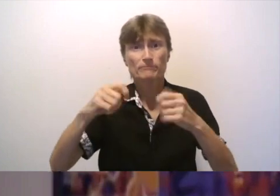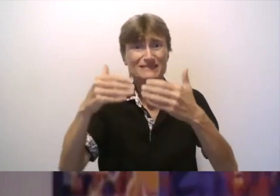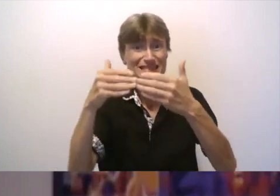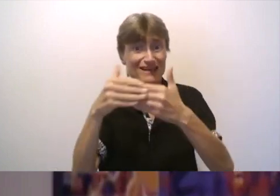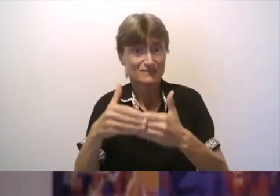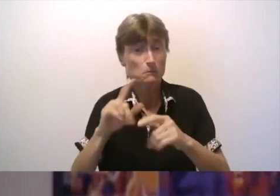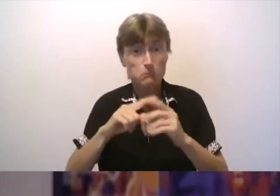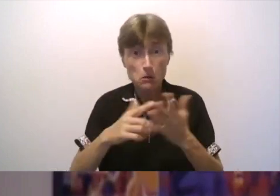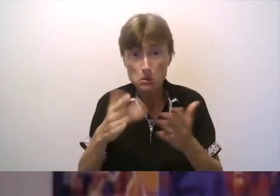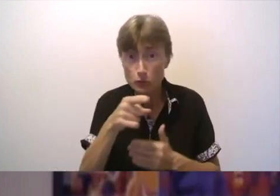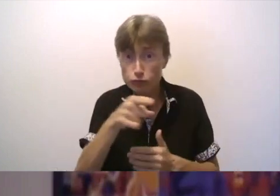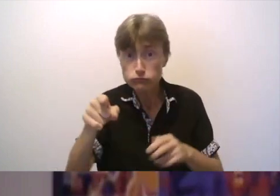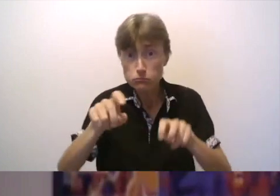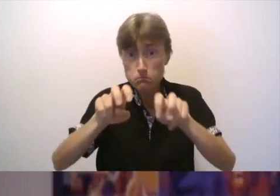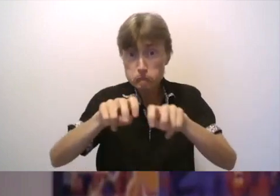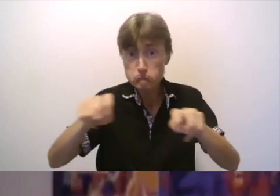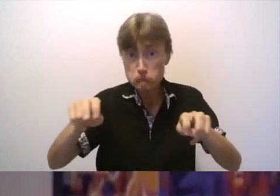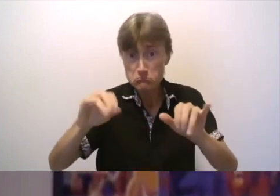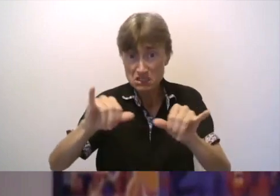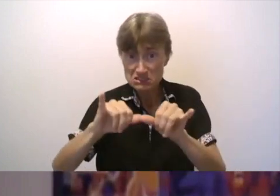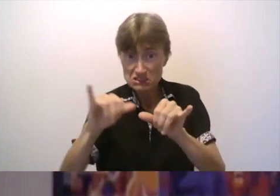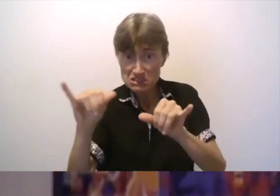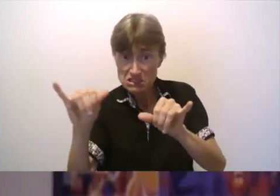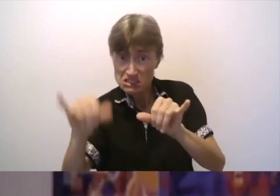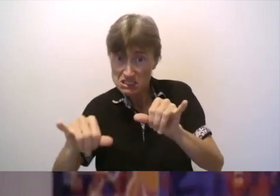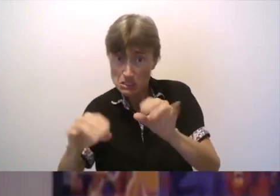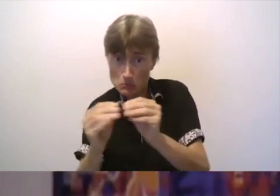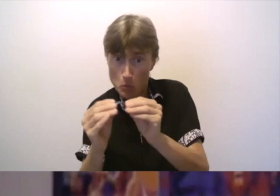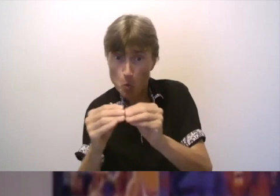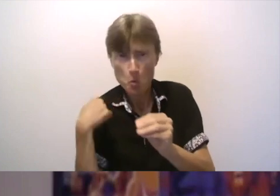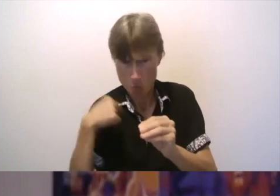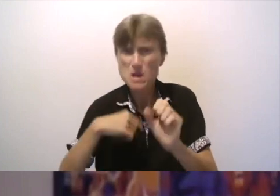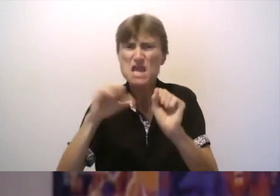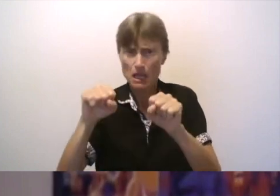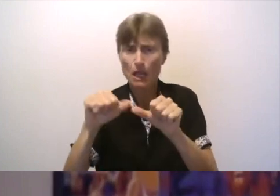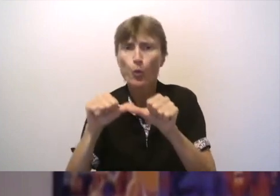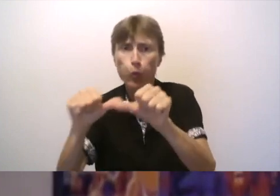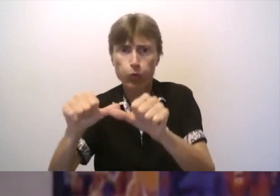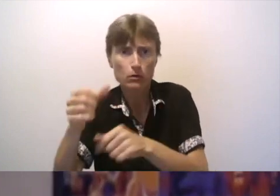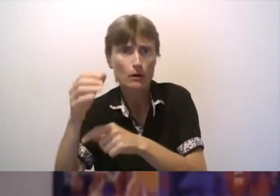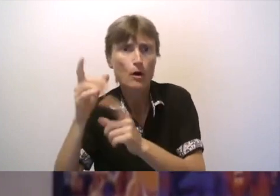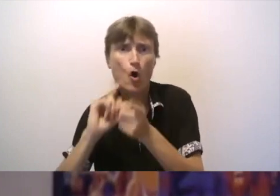able to stick around we can jump back in to continue this conversation but i'm fully aware of everybody's time and i